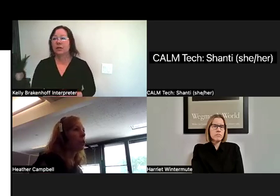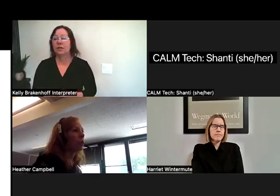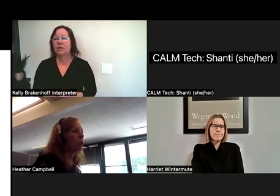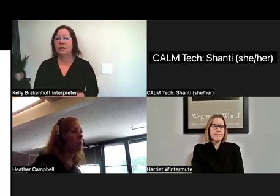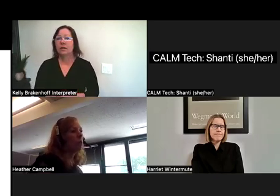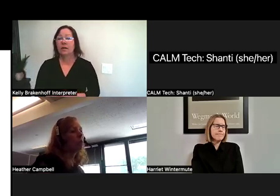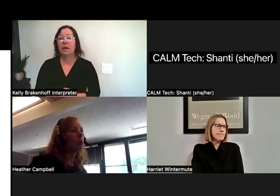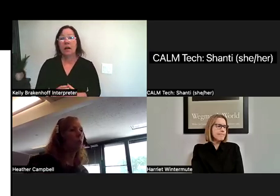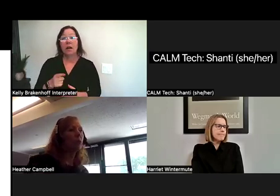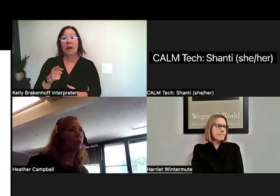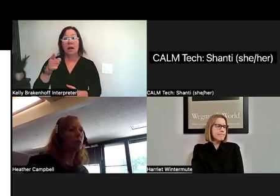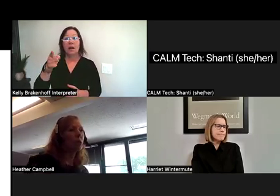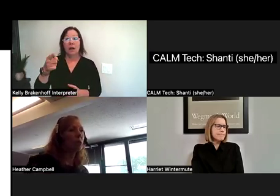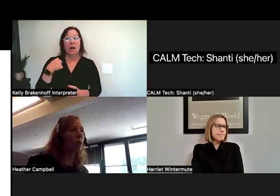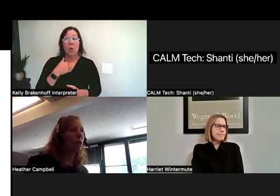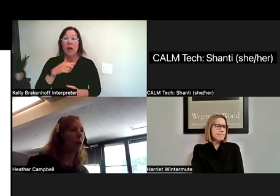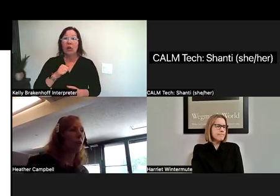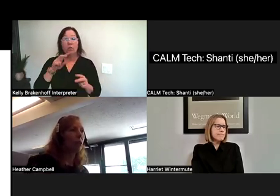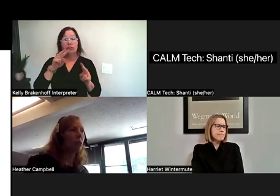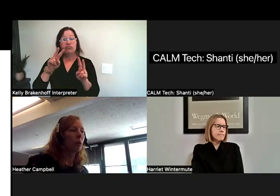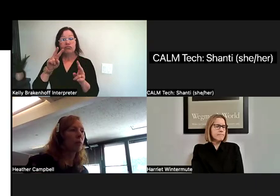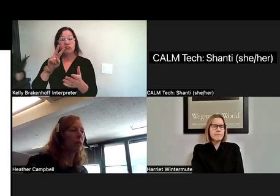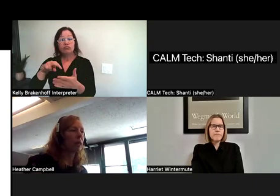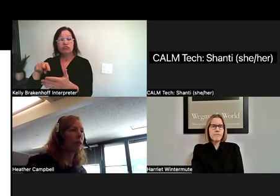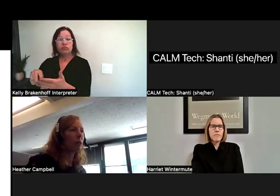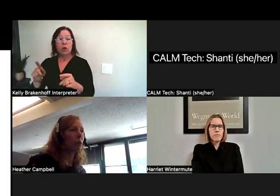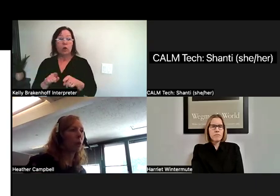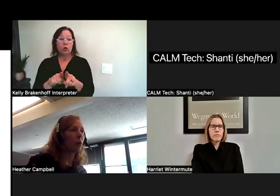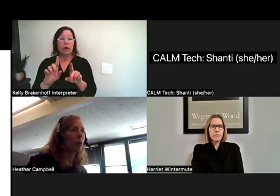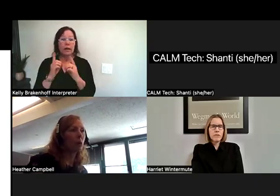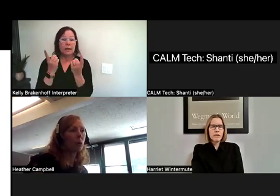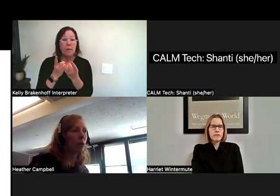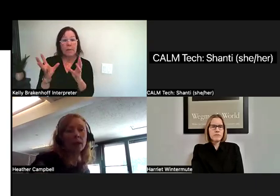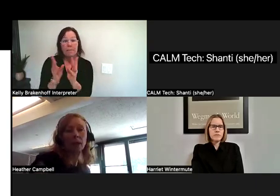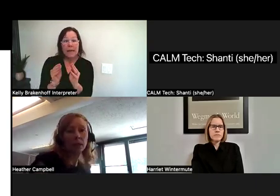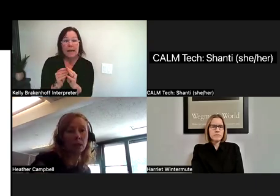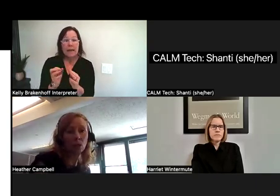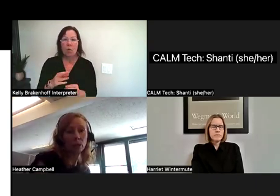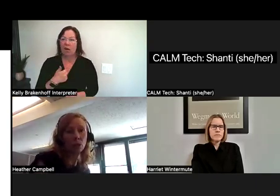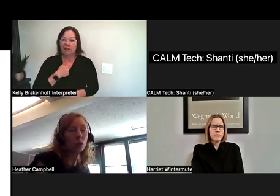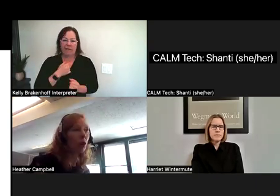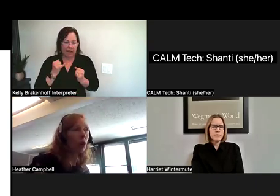So we could review this in our department meetings or on us on to get a better view